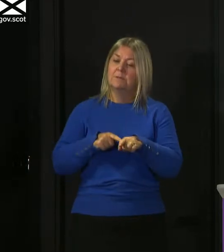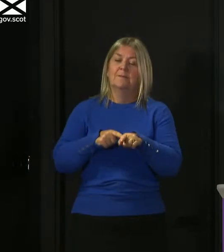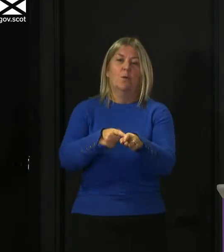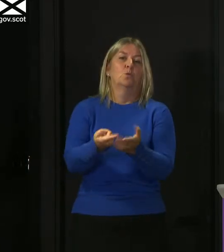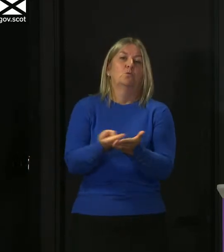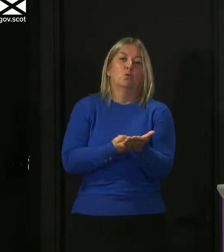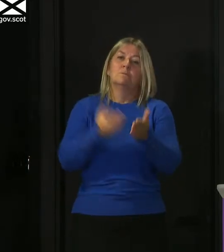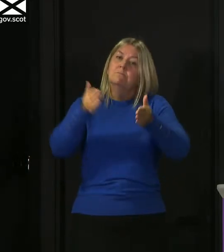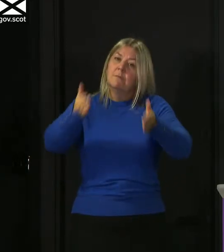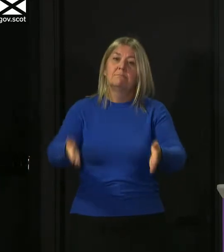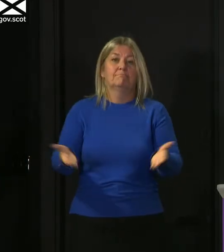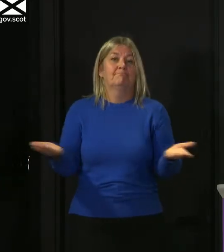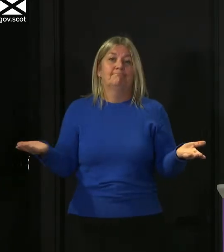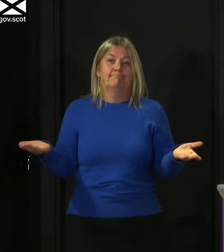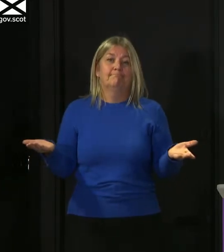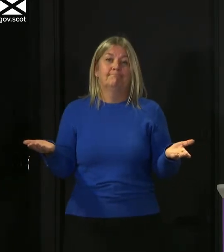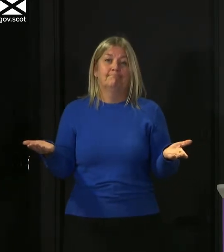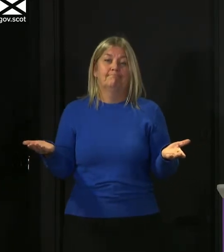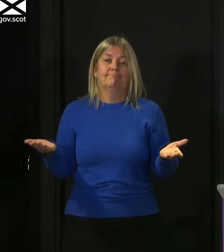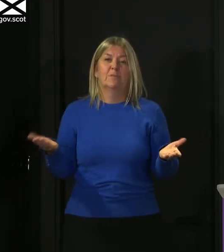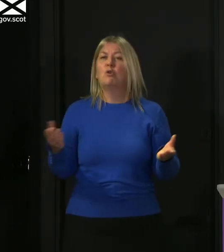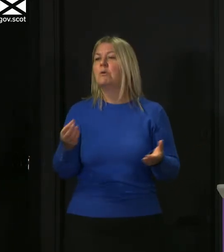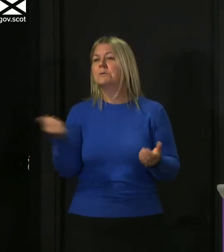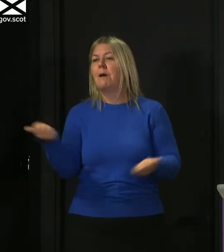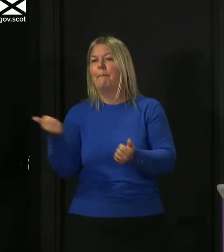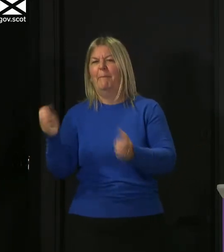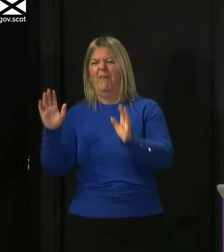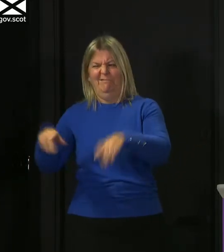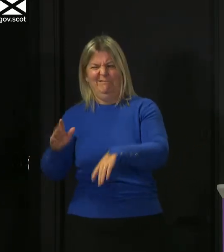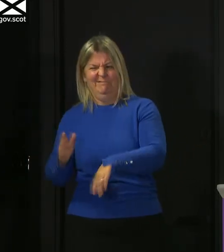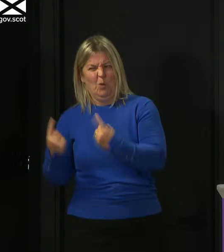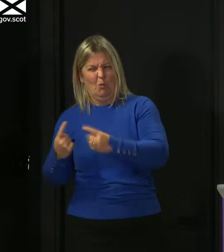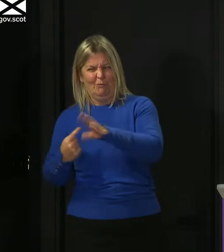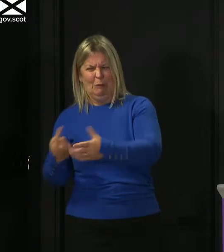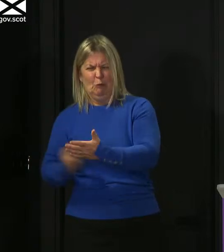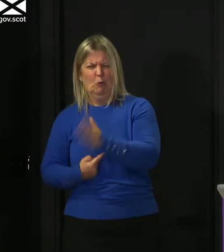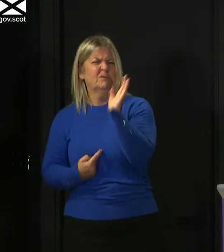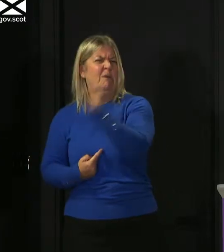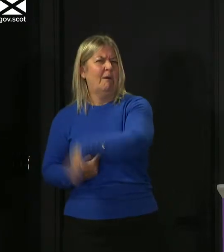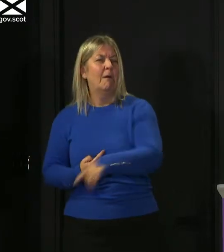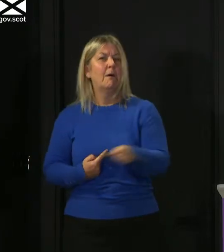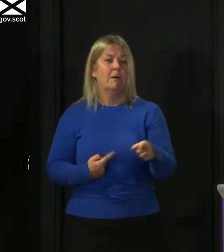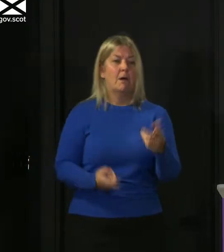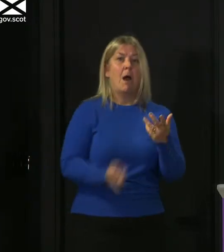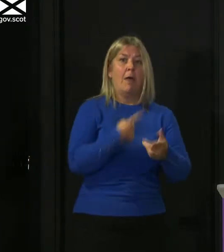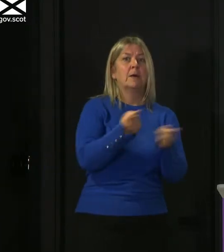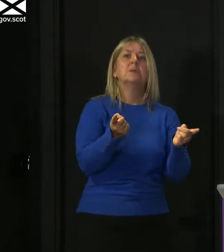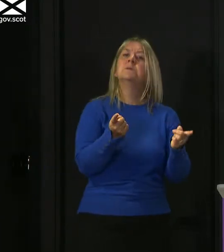and do not apply to some people and not others and I made that clear in another context on Friday and